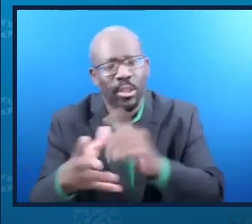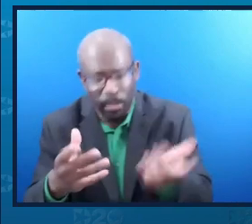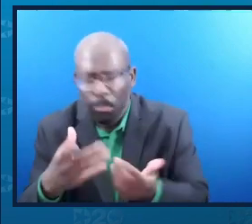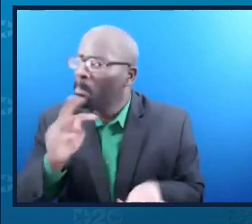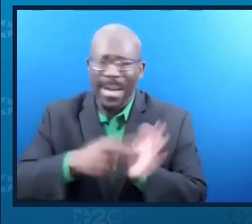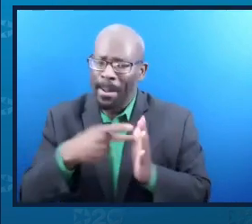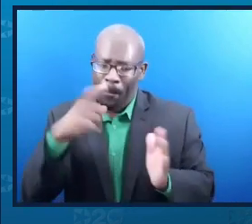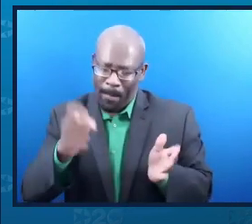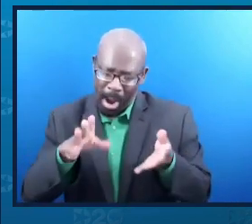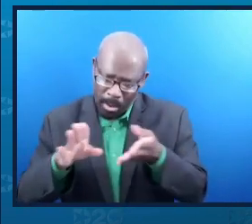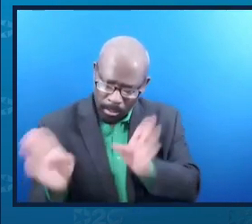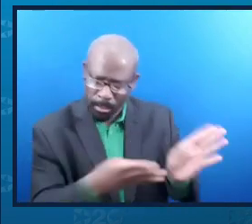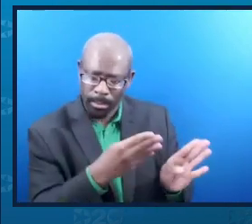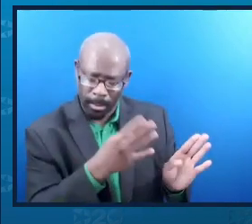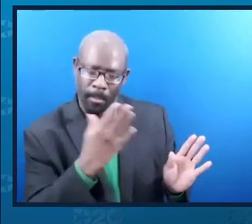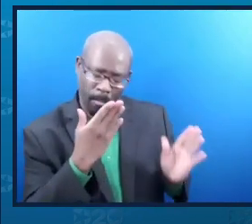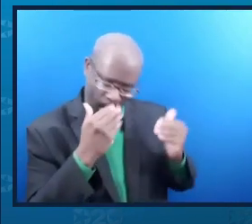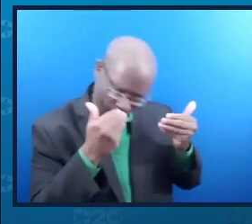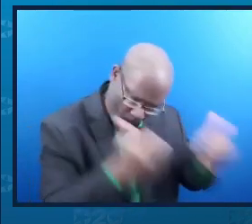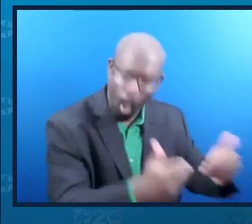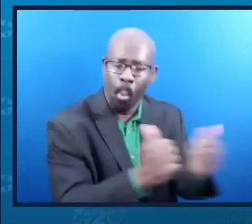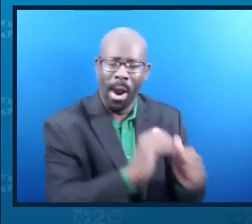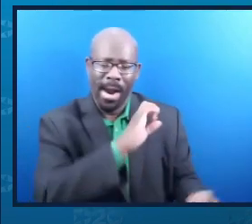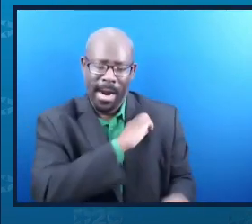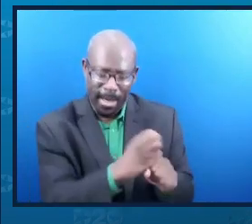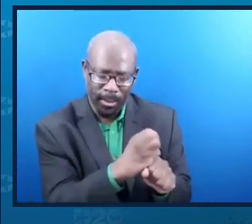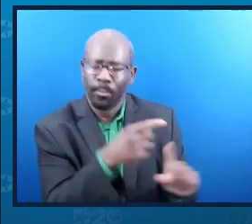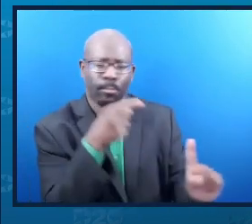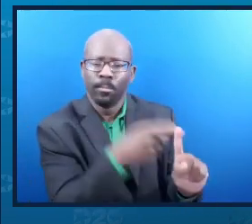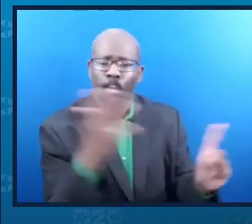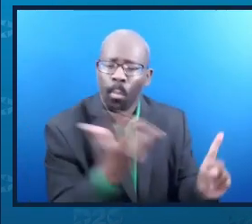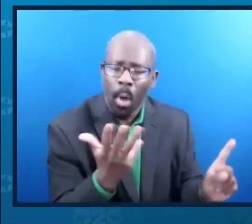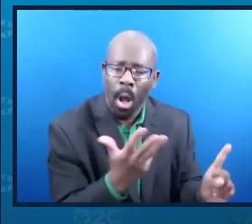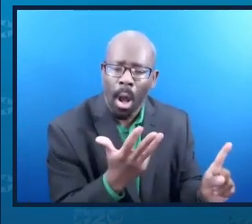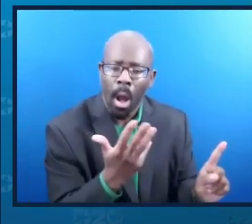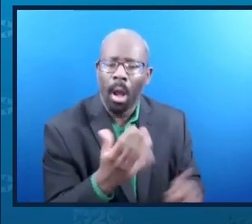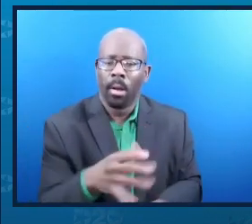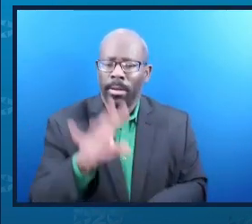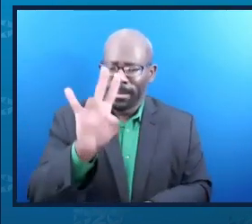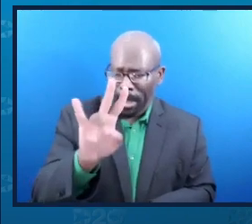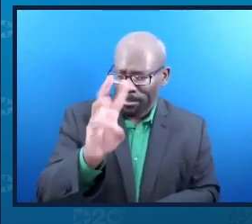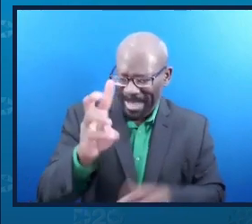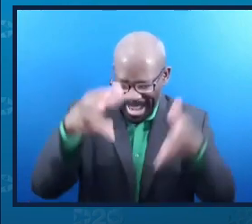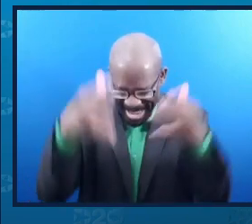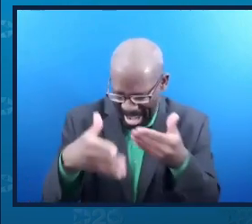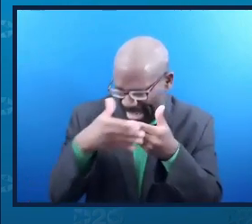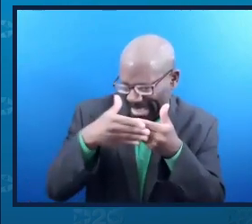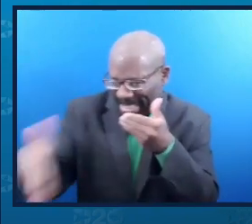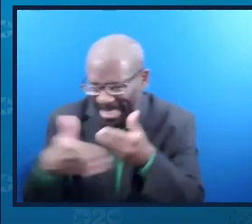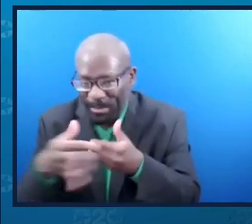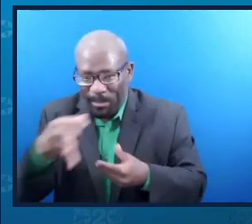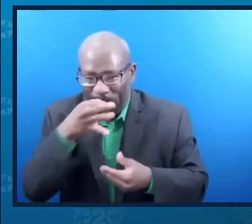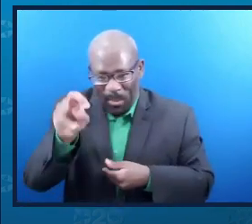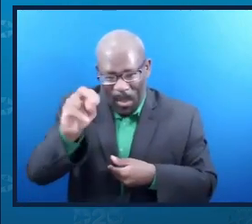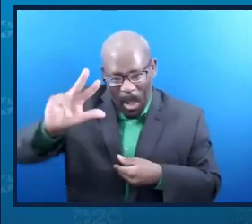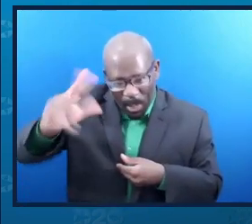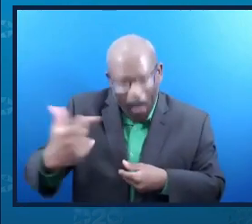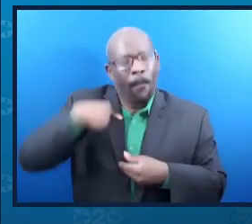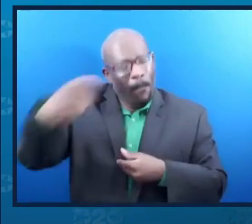BY POURING ALL OUR EFFORTS INTO THESE 76 DAYS, AND BY VOTING